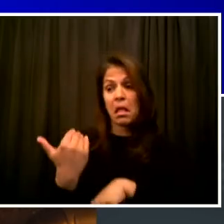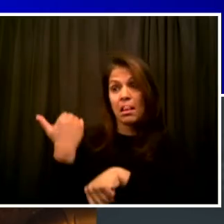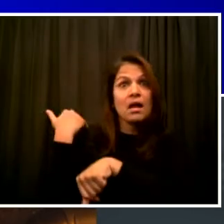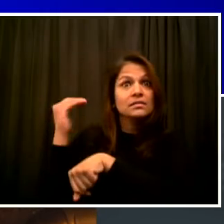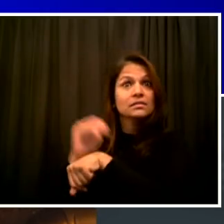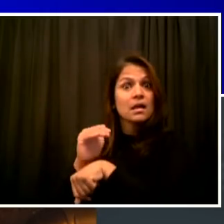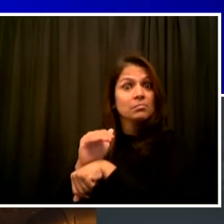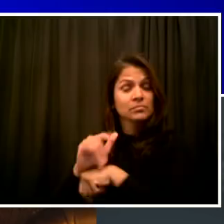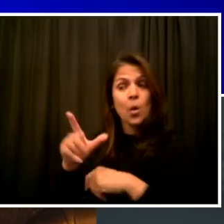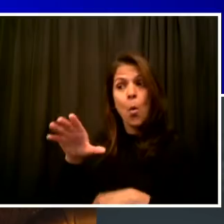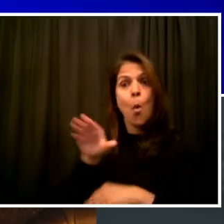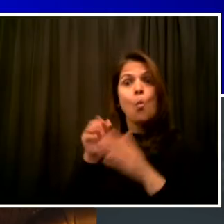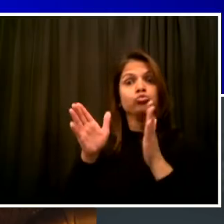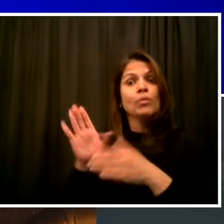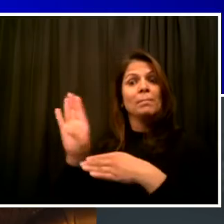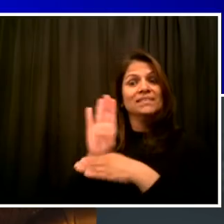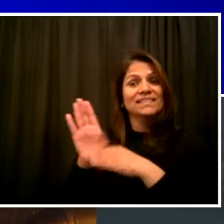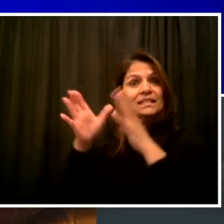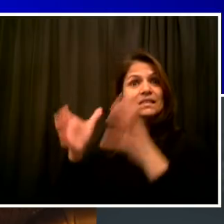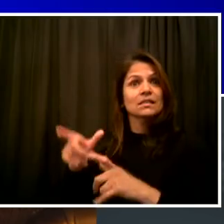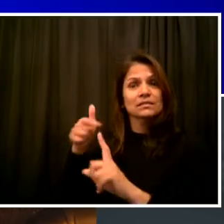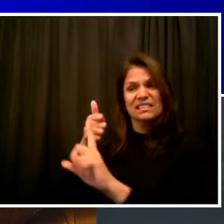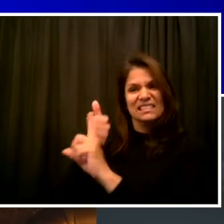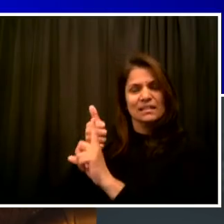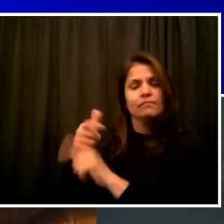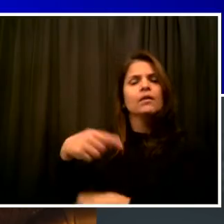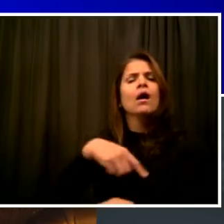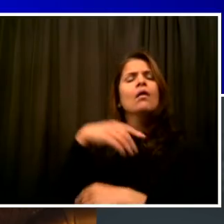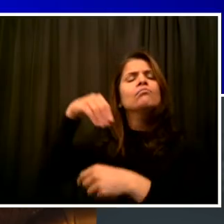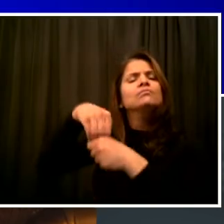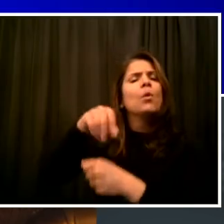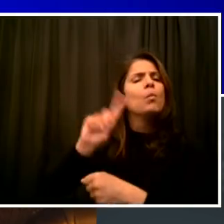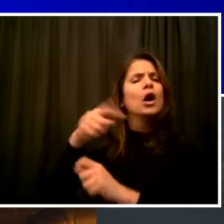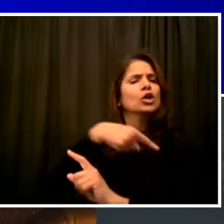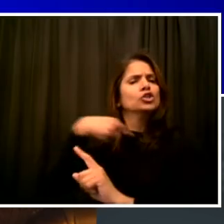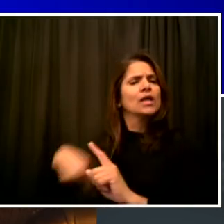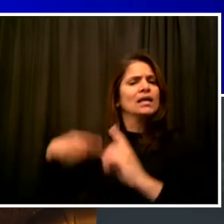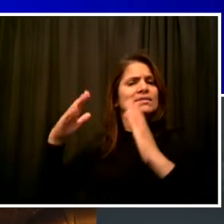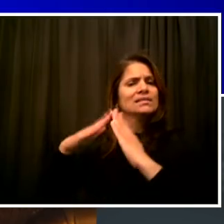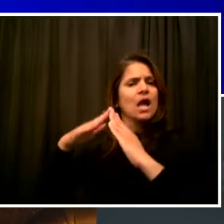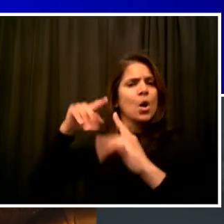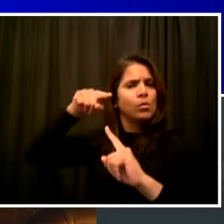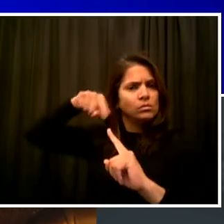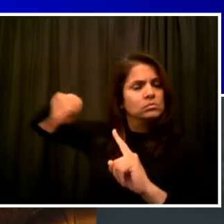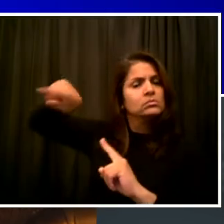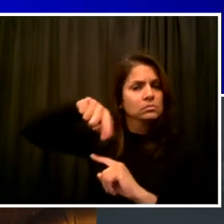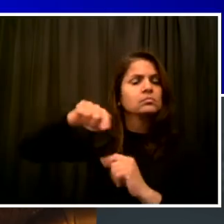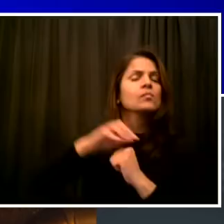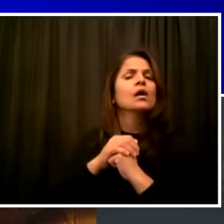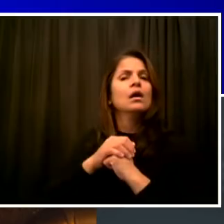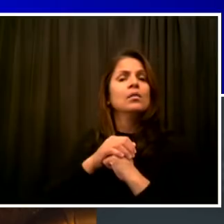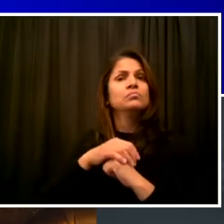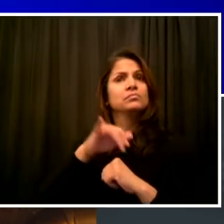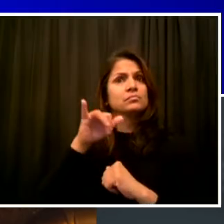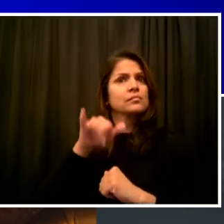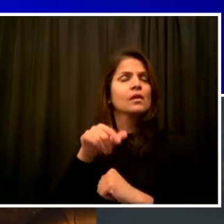ABOUT WHAT IT HAS BEEN LIKE SINCE BASICALLY THE BEGINNING OF THIS YEAR, THAT AGAINST THE BACKDROP OF THIS